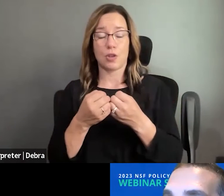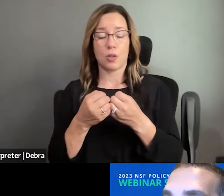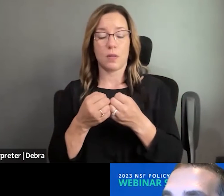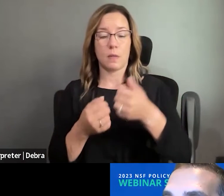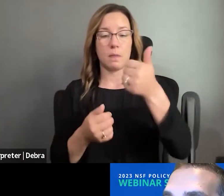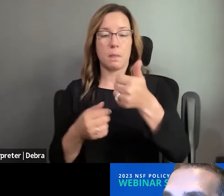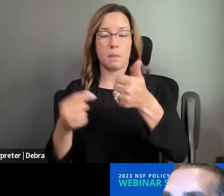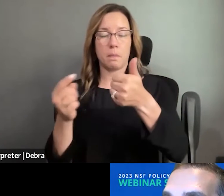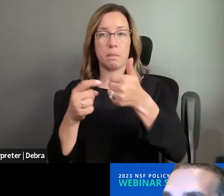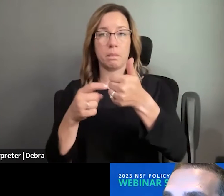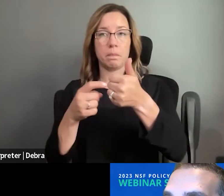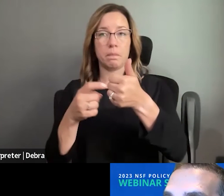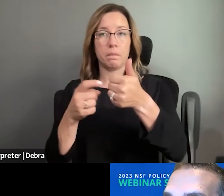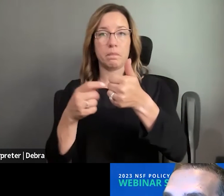that submits the proposal,